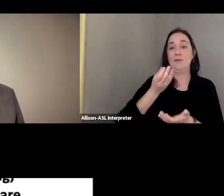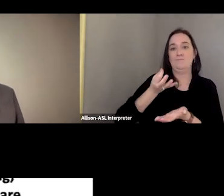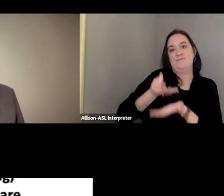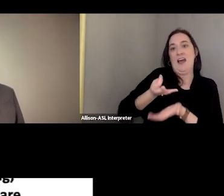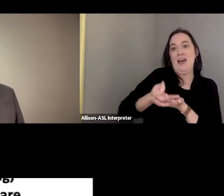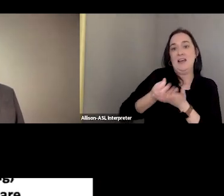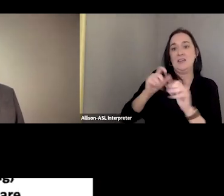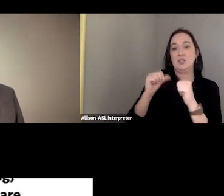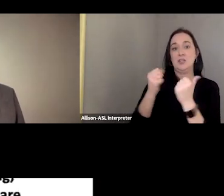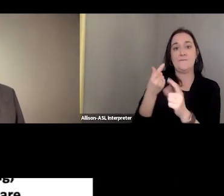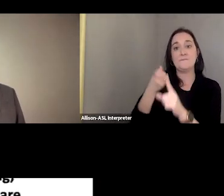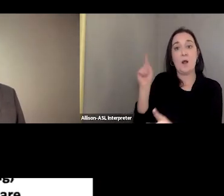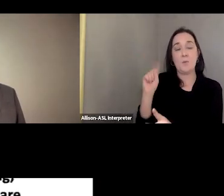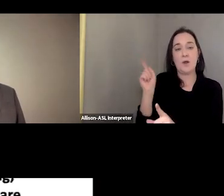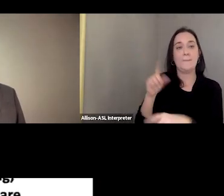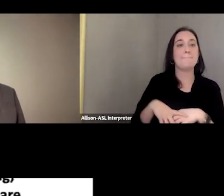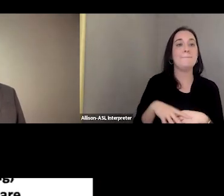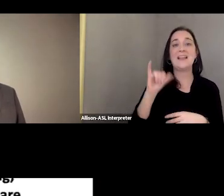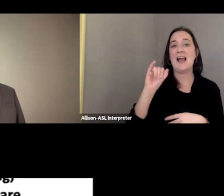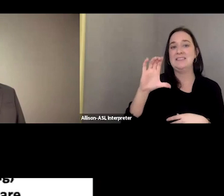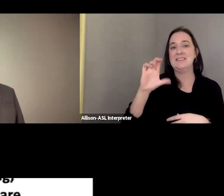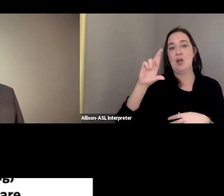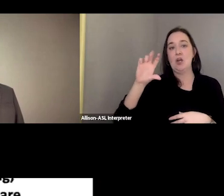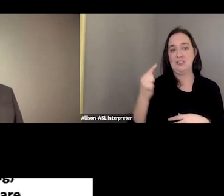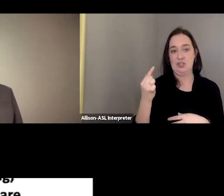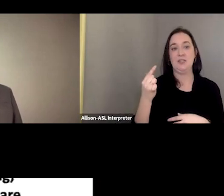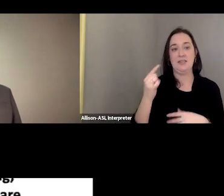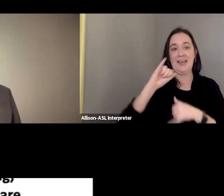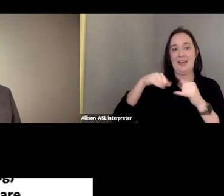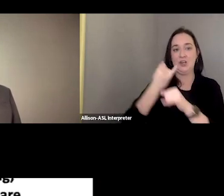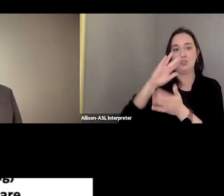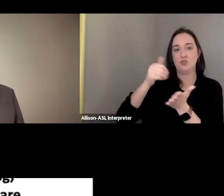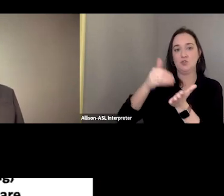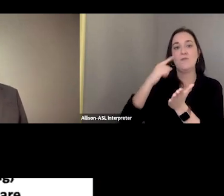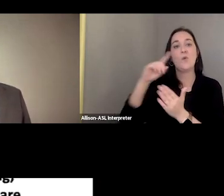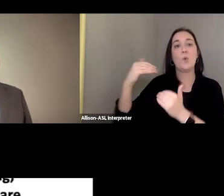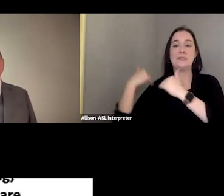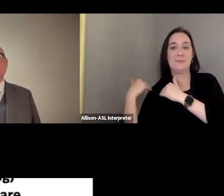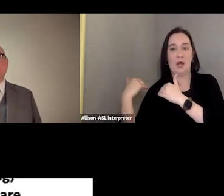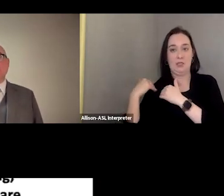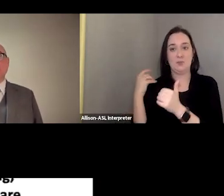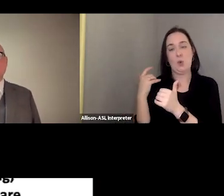the International Center for Responsible Gaming and some of the research group that I work with have received research